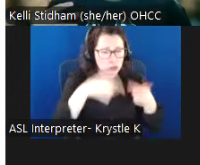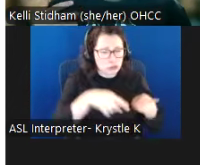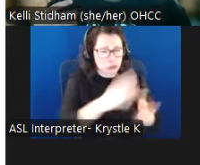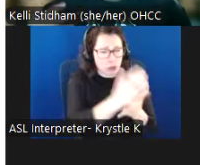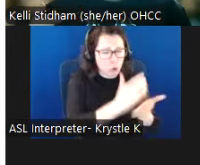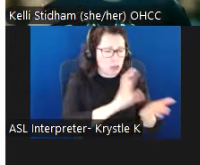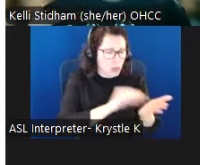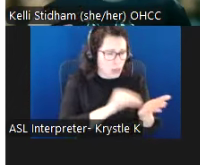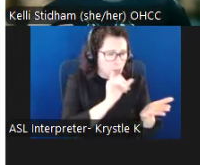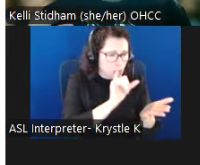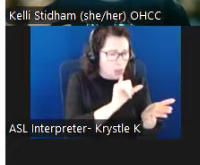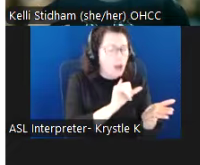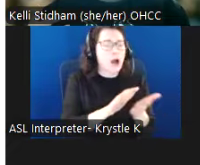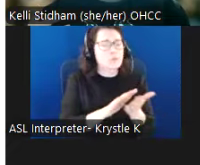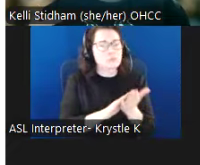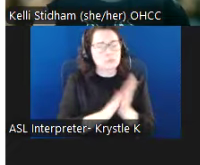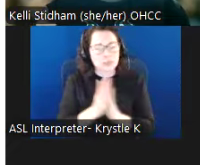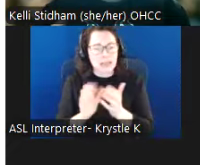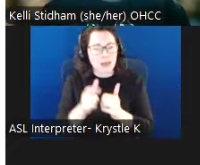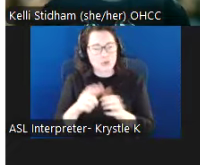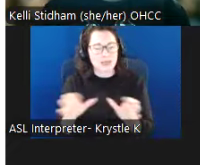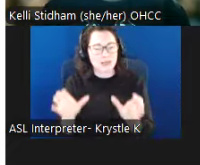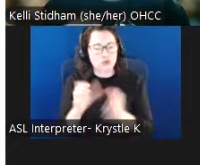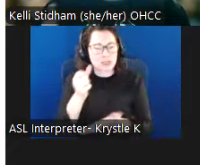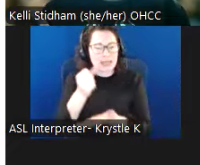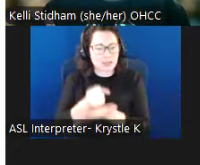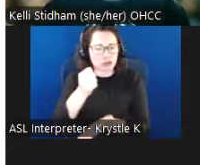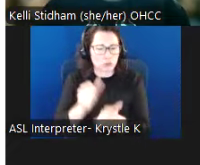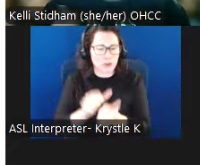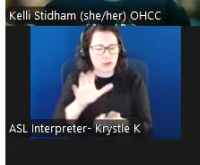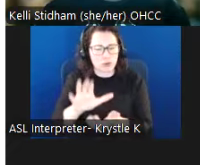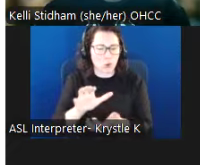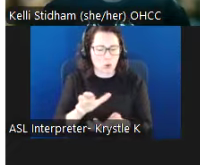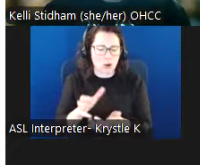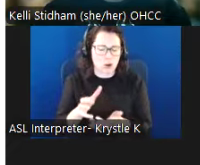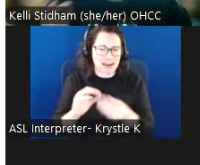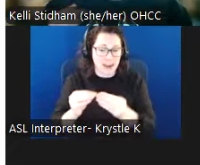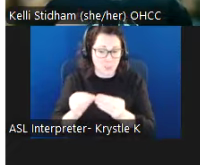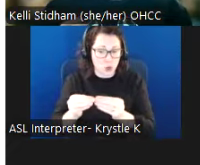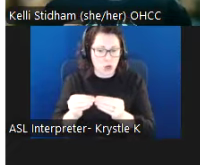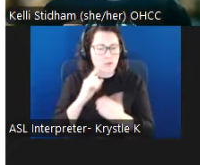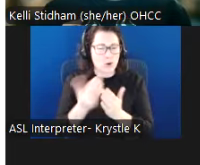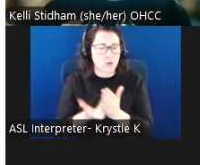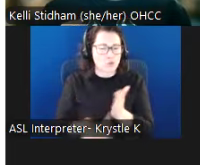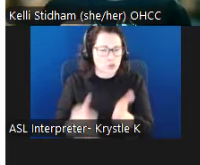you're credentialed with your provider number and get that renewal or